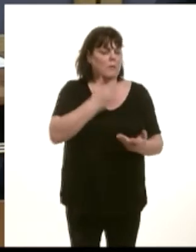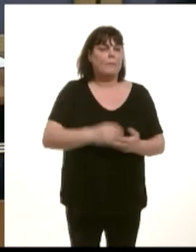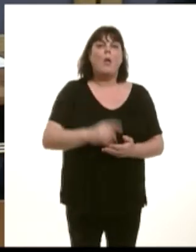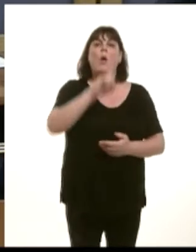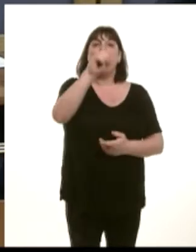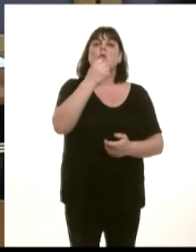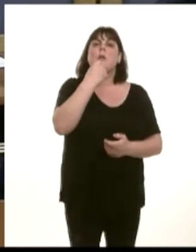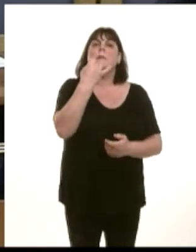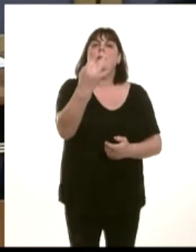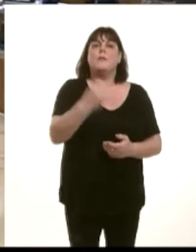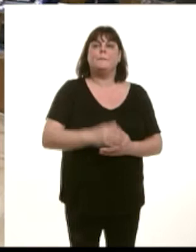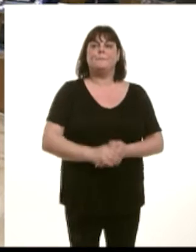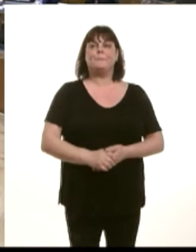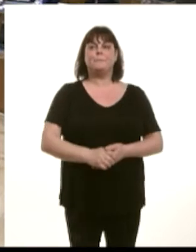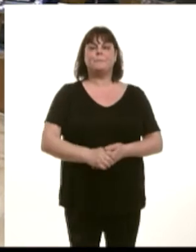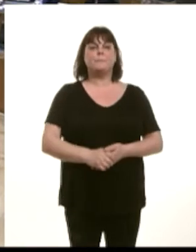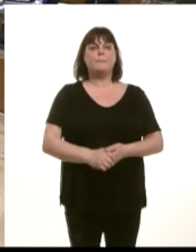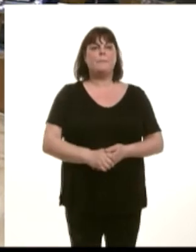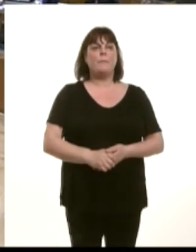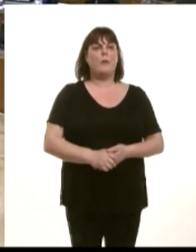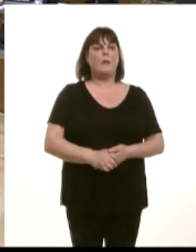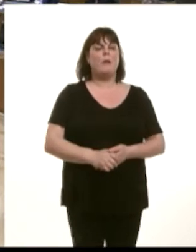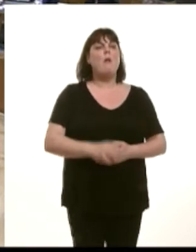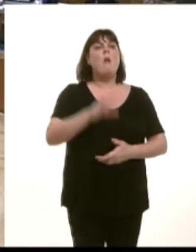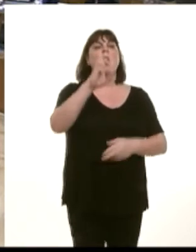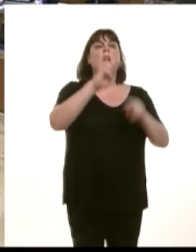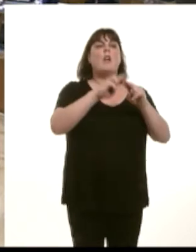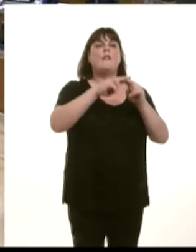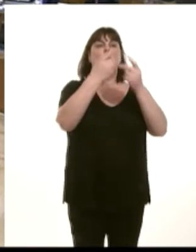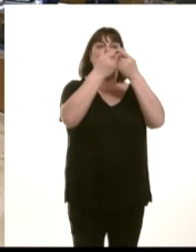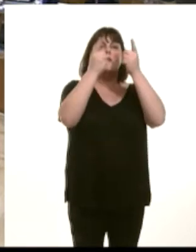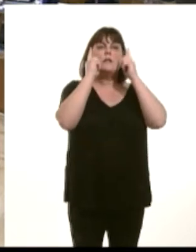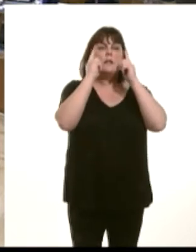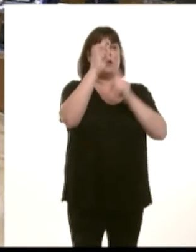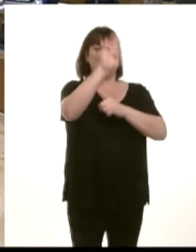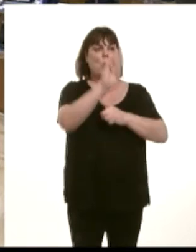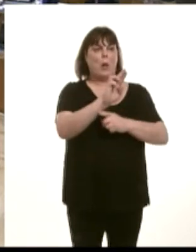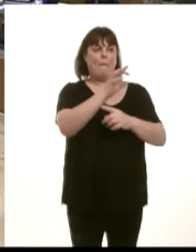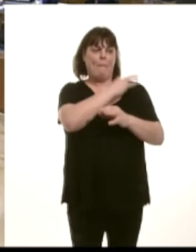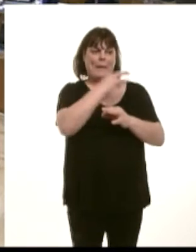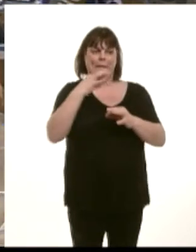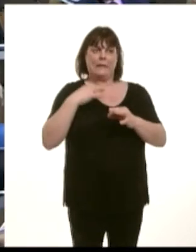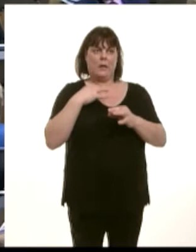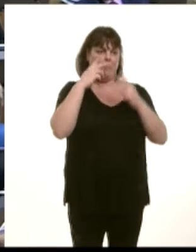Will the First Minister make a statement on the Cardiff University School of Medicine study into the lifestyle habits of men from Caerphilly?